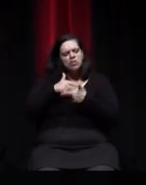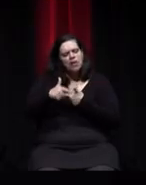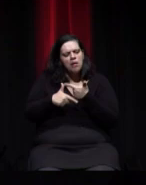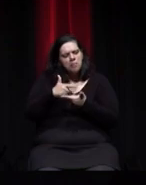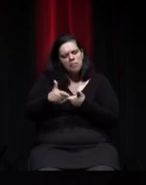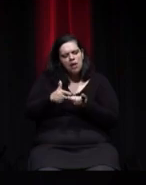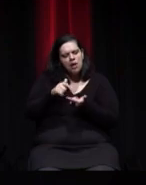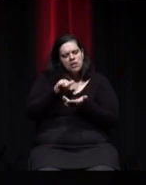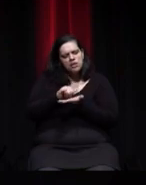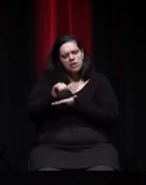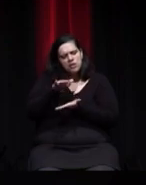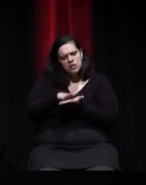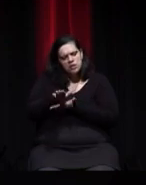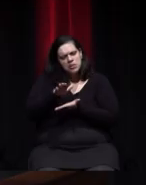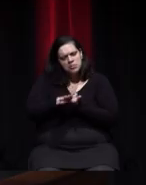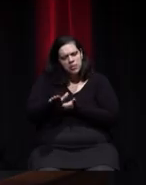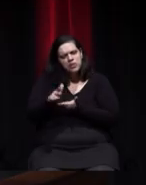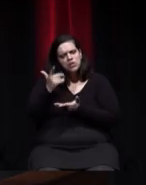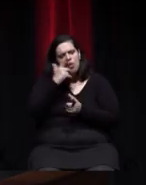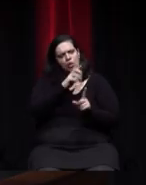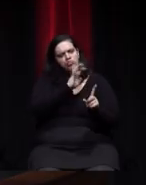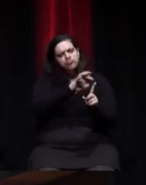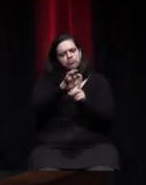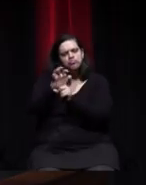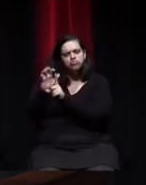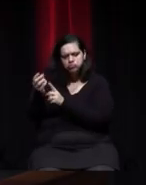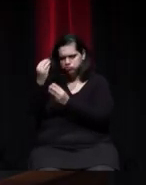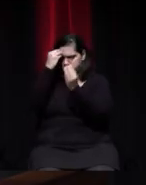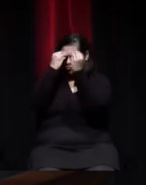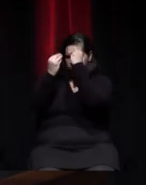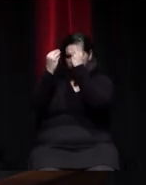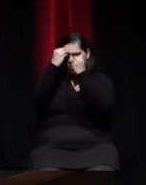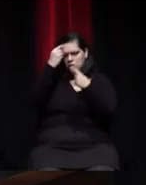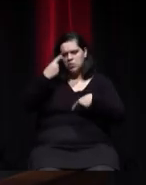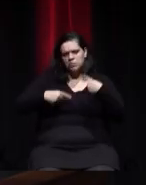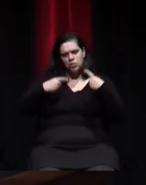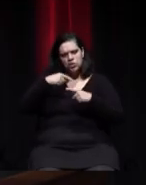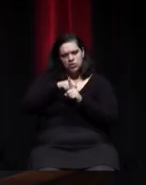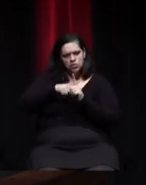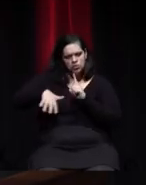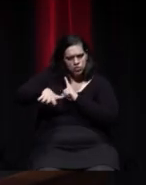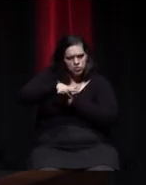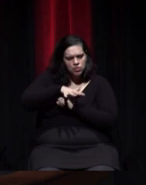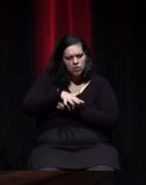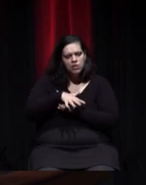political and social awareness today." I'd like to ask you, in the final consideration you're going to make,